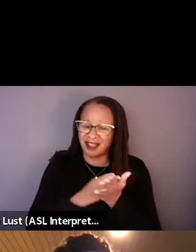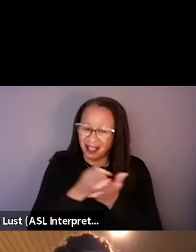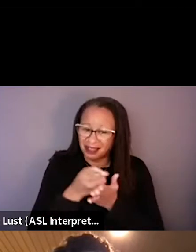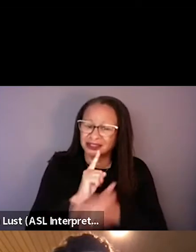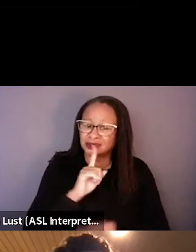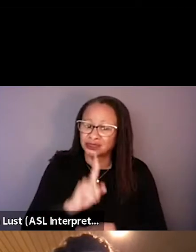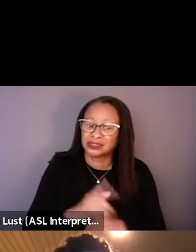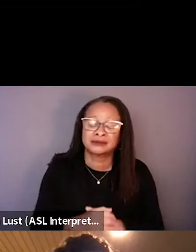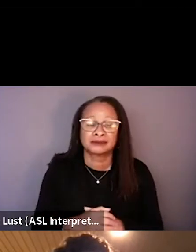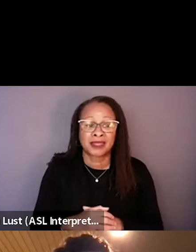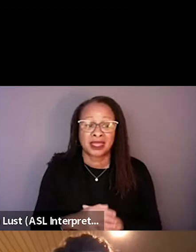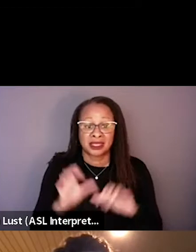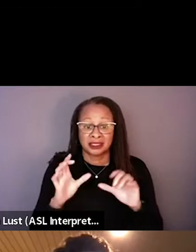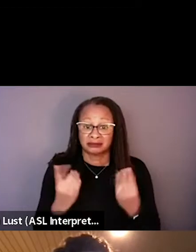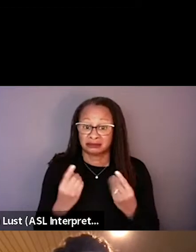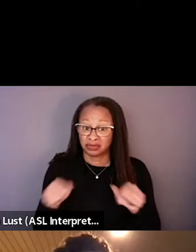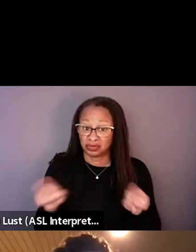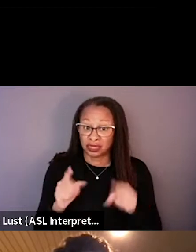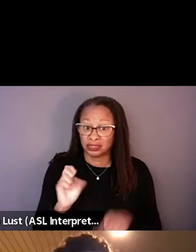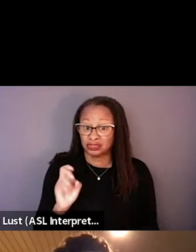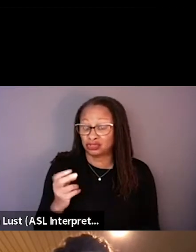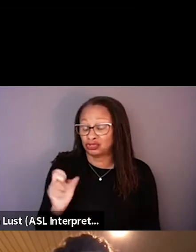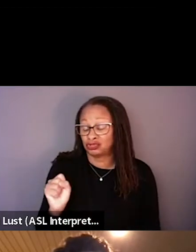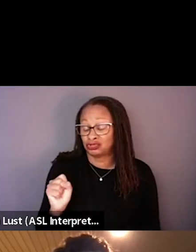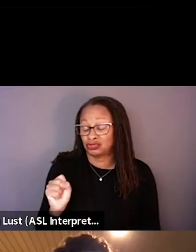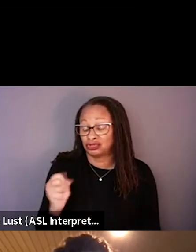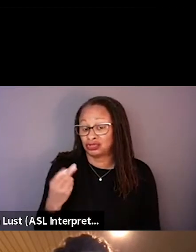Did you guys ever Shery or Lilas feel as though there were